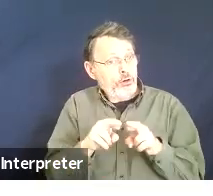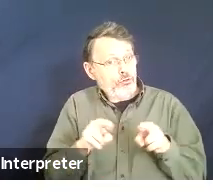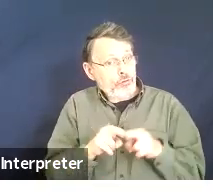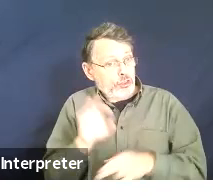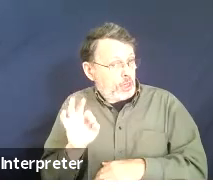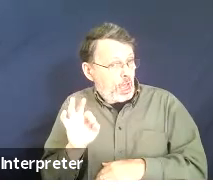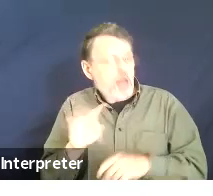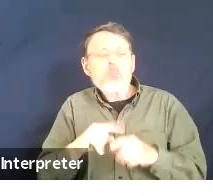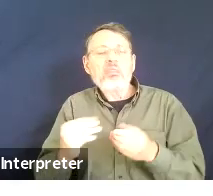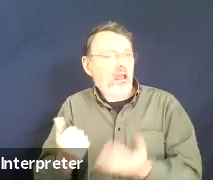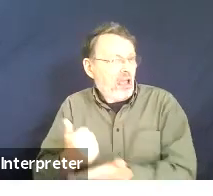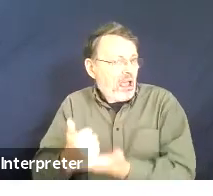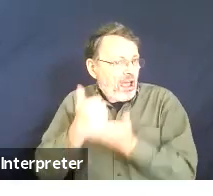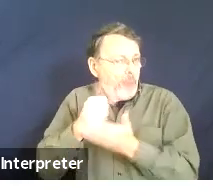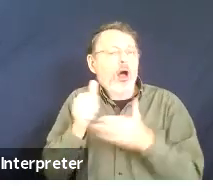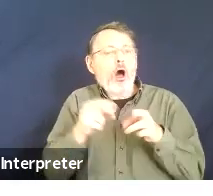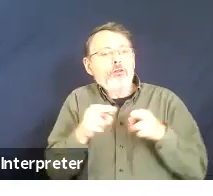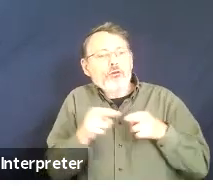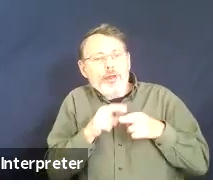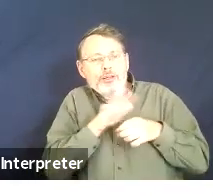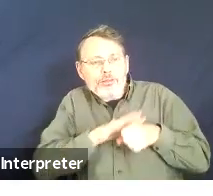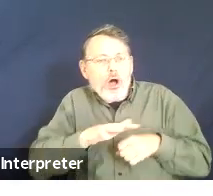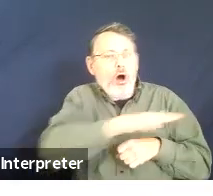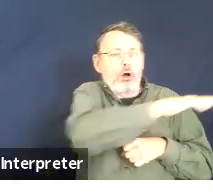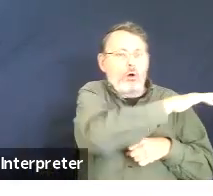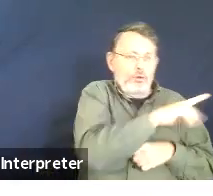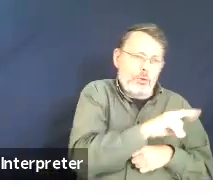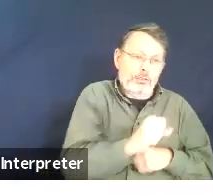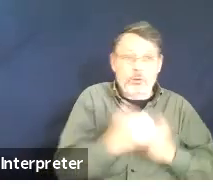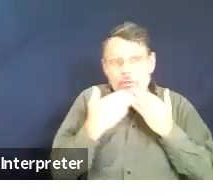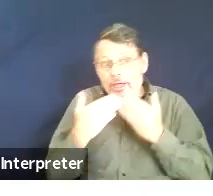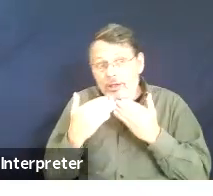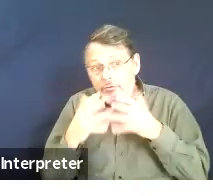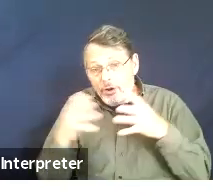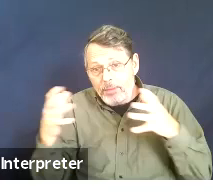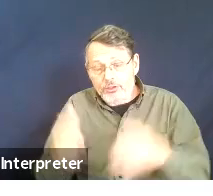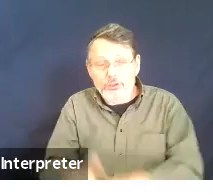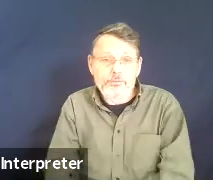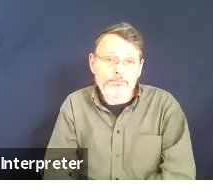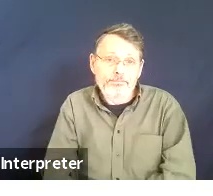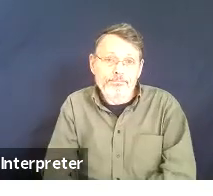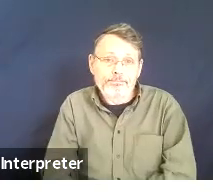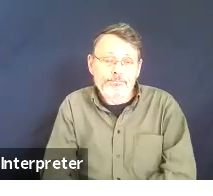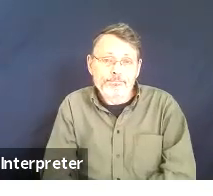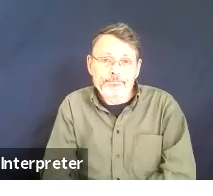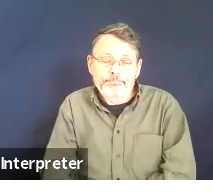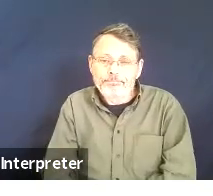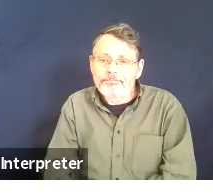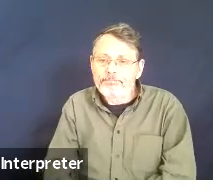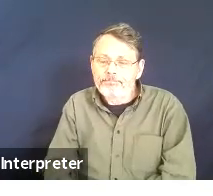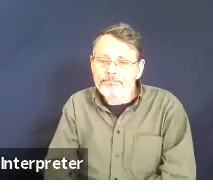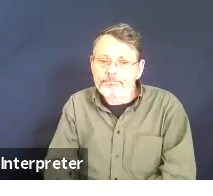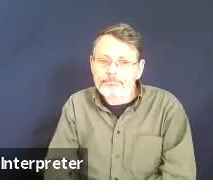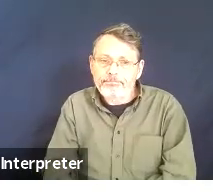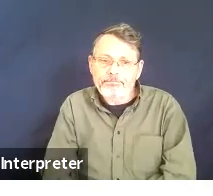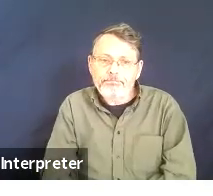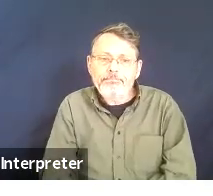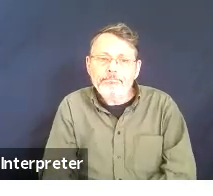other regions throughout the United States and the rest of the country. So thank you very much.